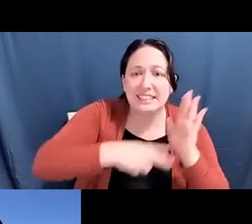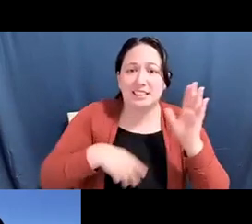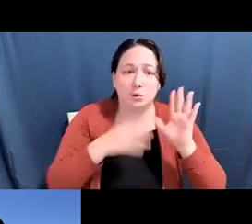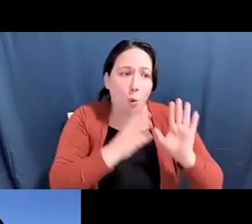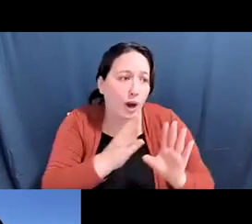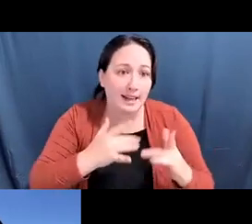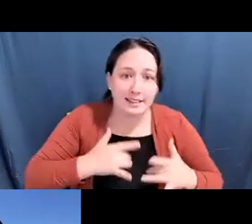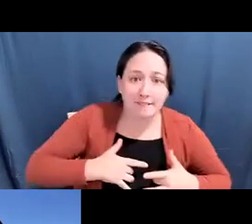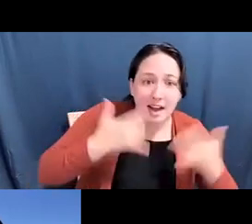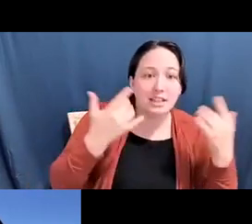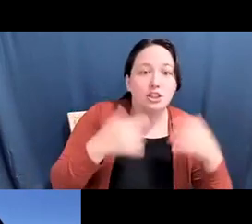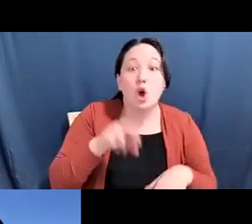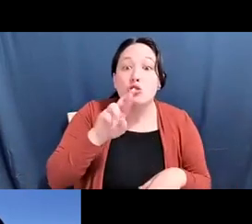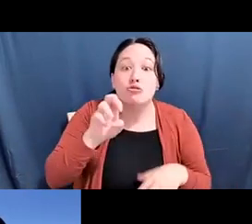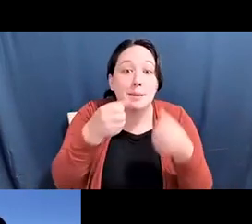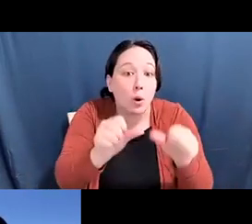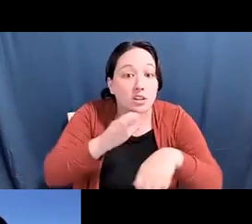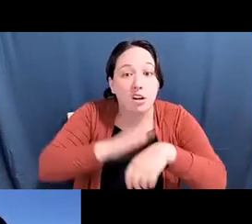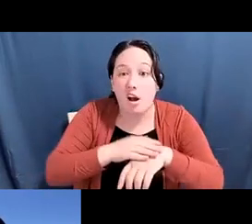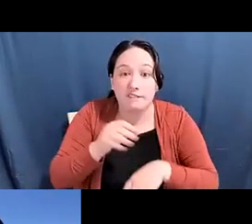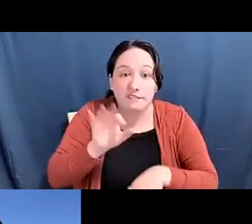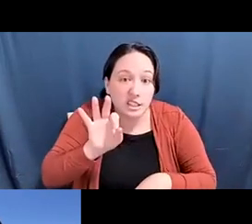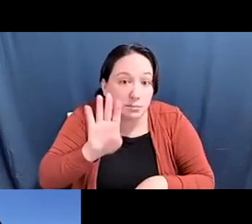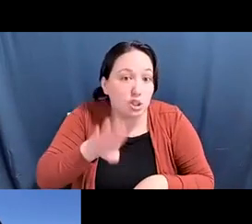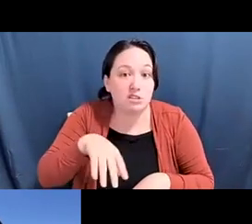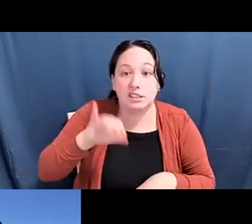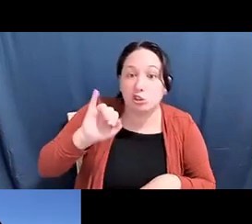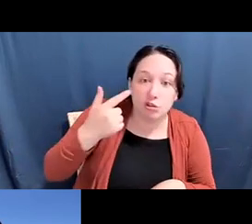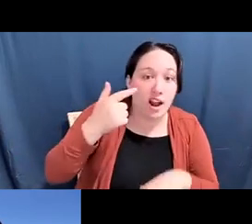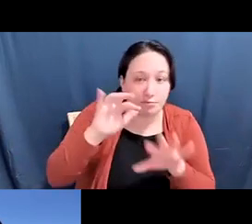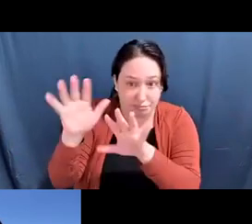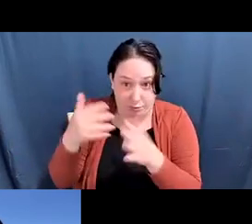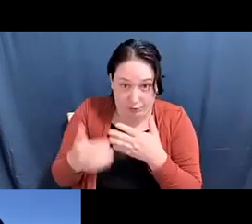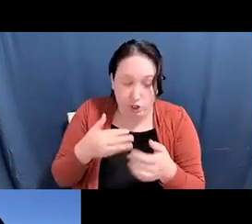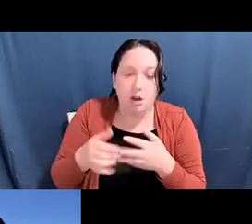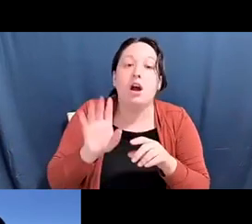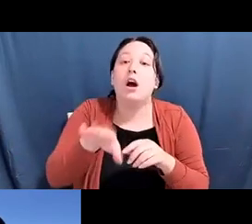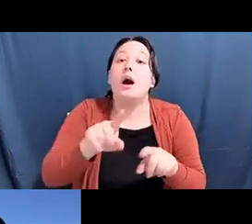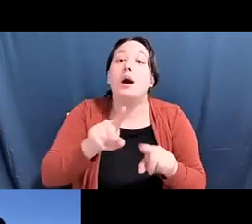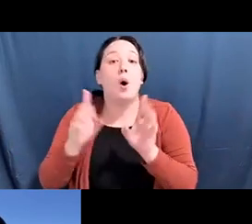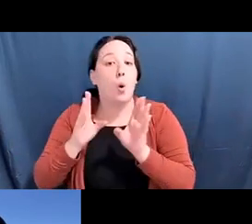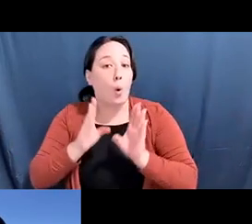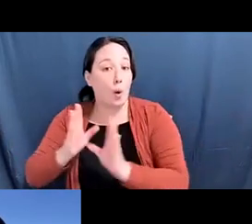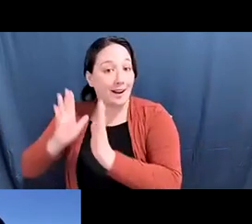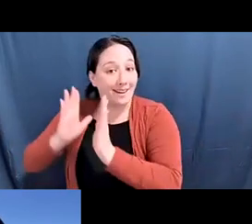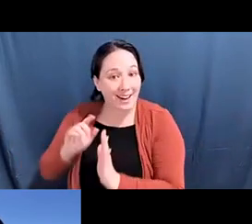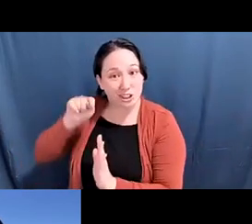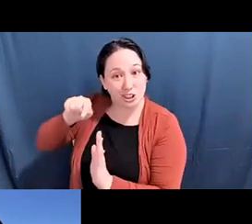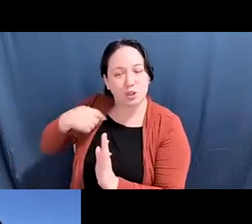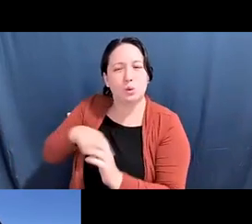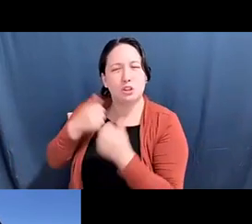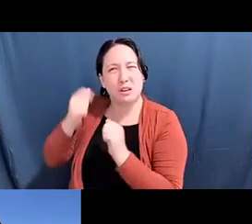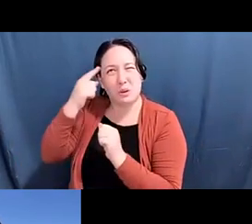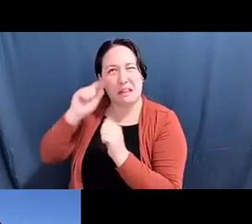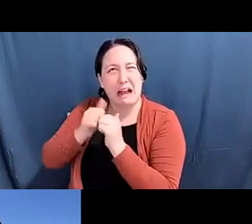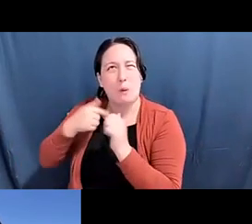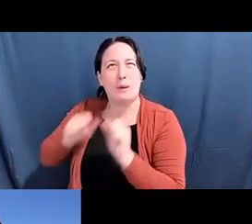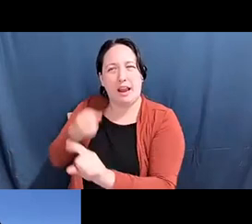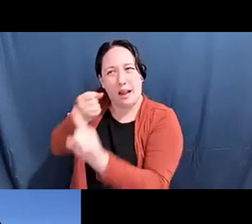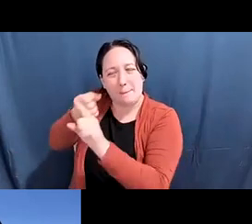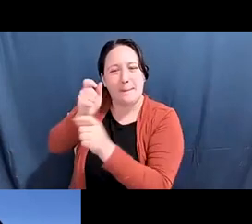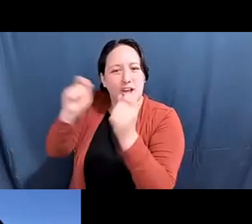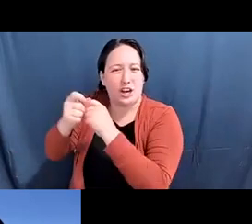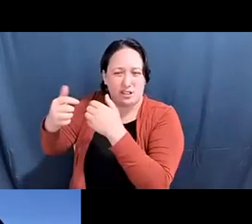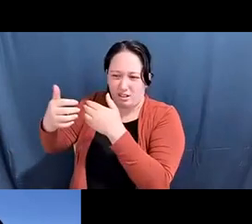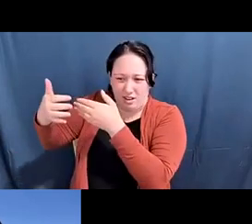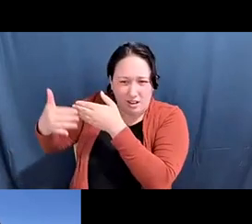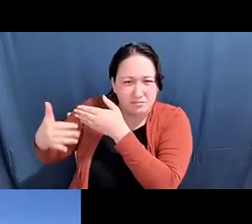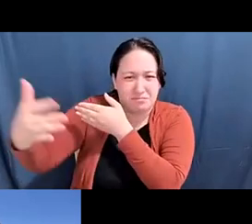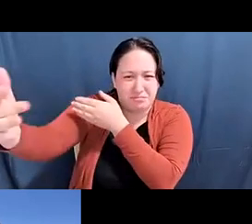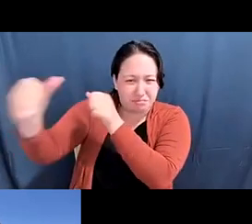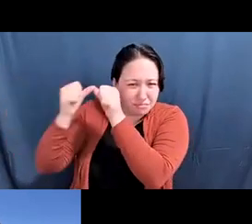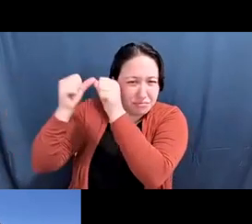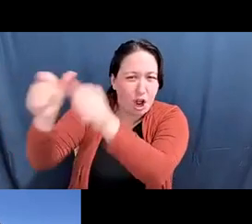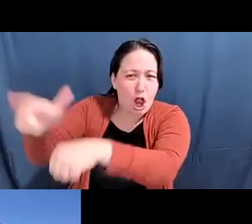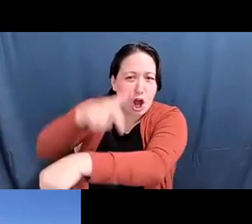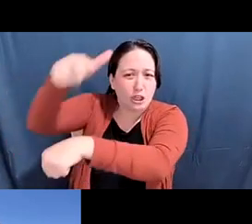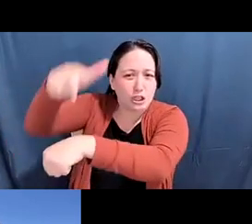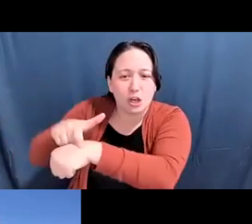Diane Fujino: reposting social media. But organizers think about how do we create change across the long haul, right? They think about strategies to change institutions to